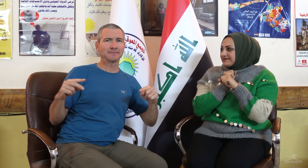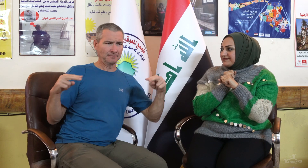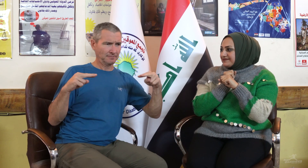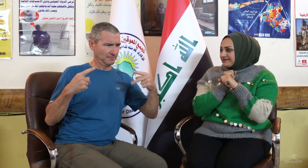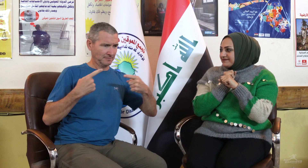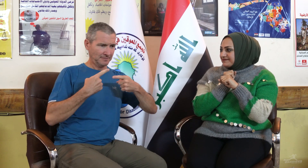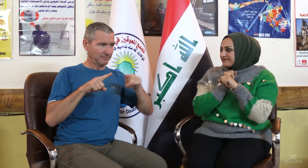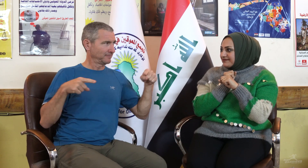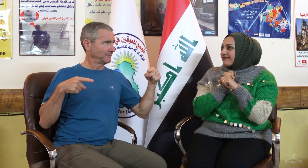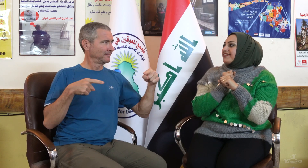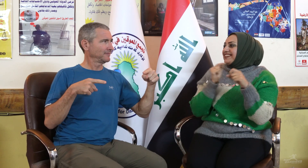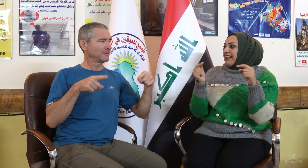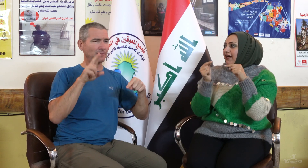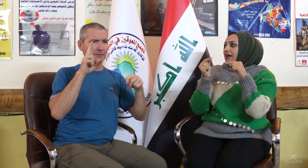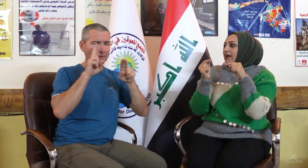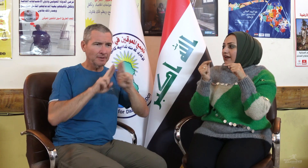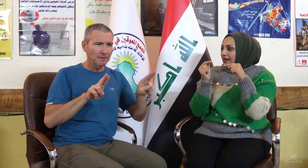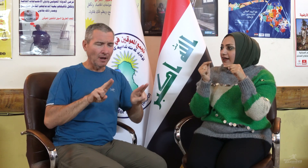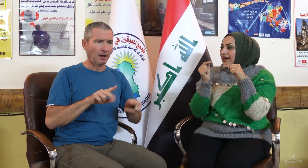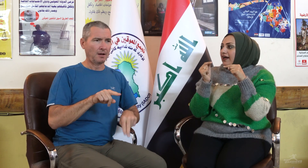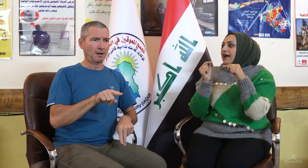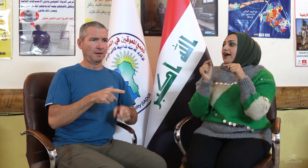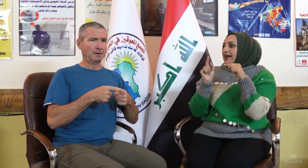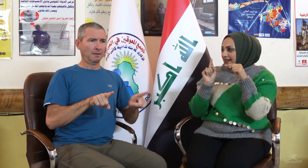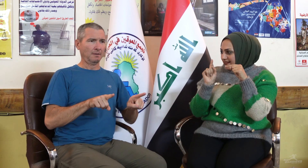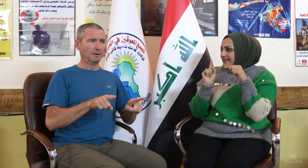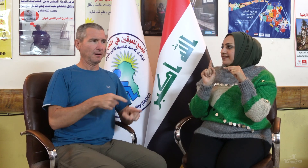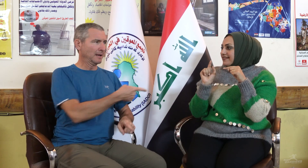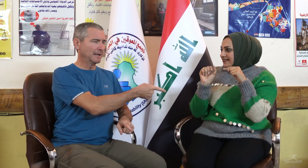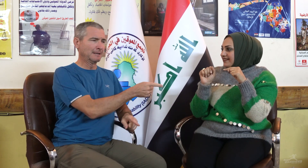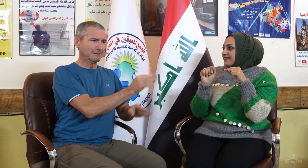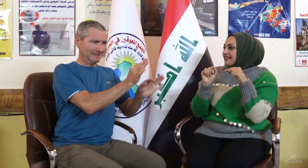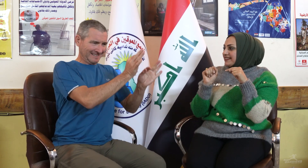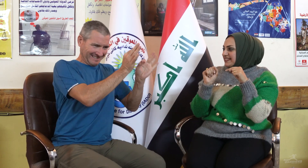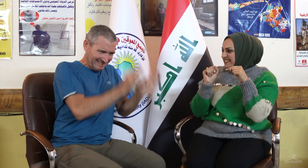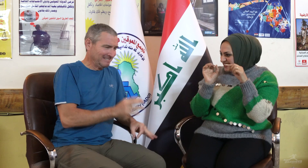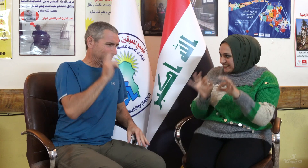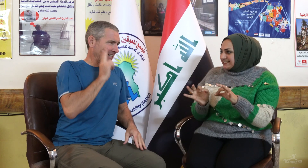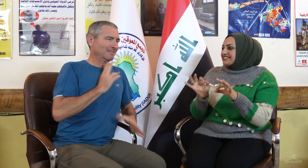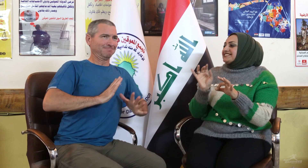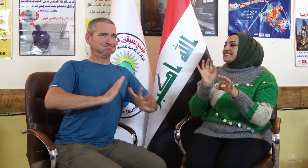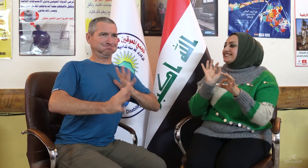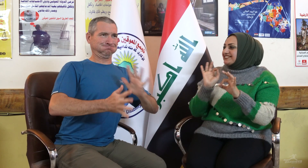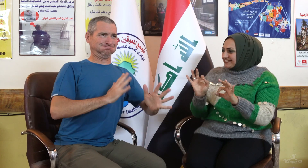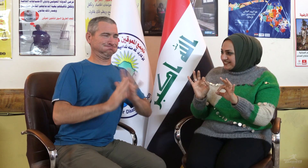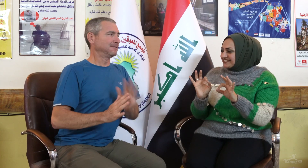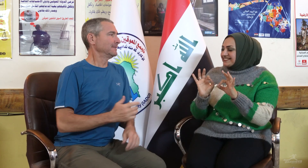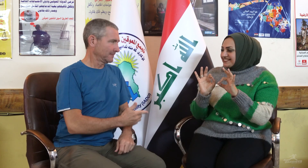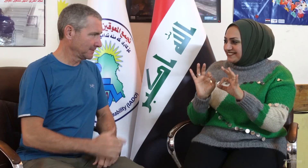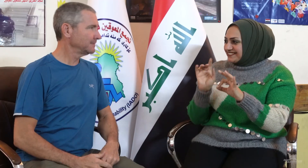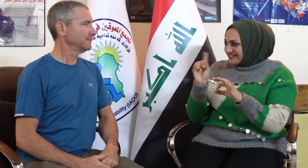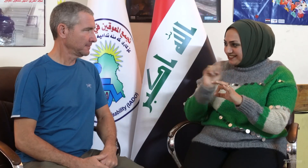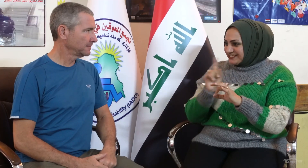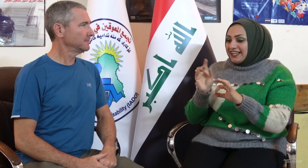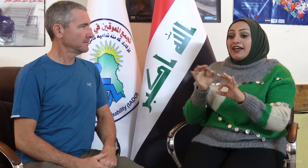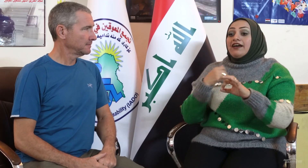And you noticed that difference. Definitely a Deaf discussion point! Yes, definitely!